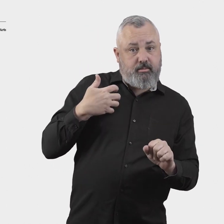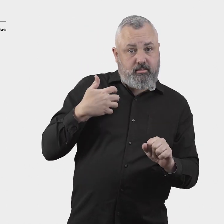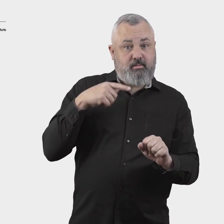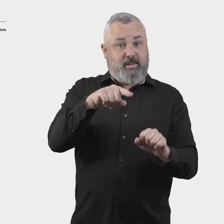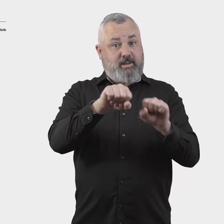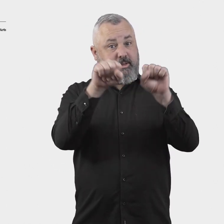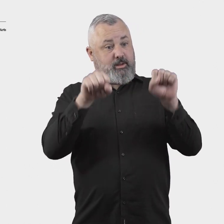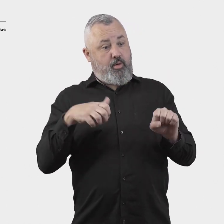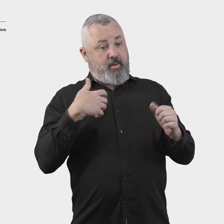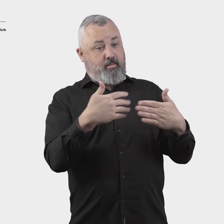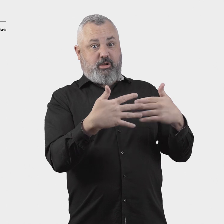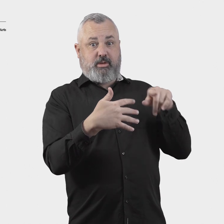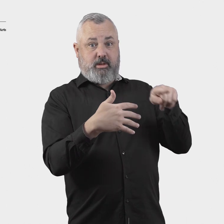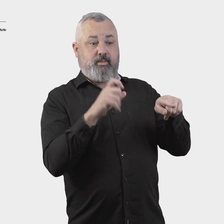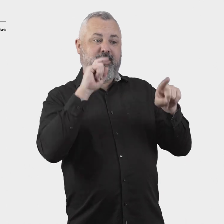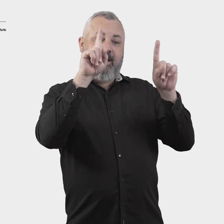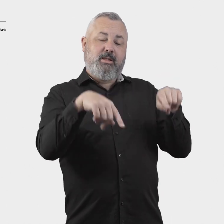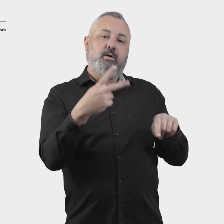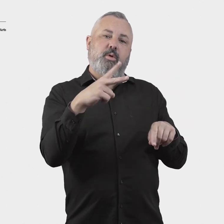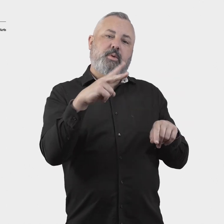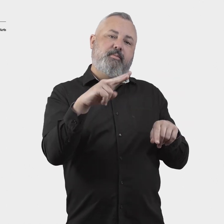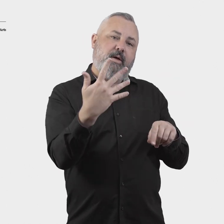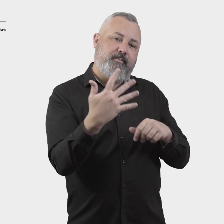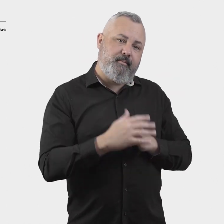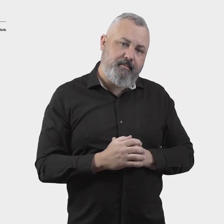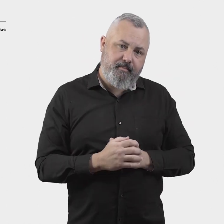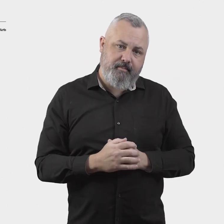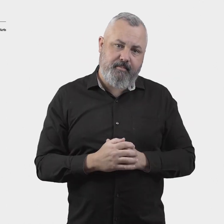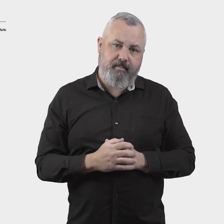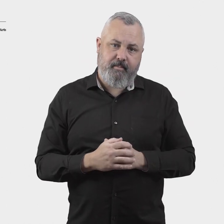industry, with complaints handling expected to commence in 2025.